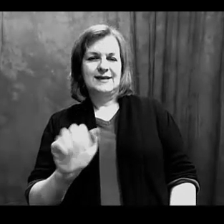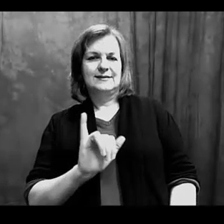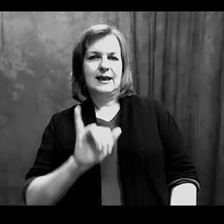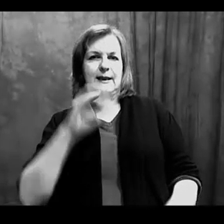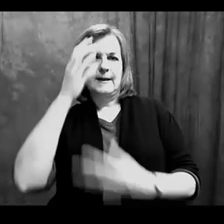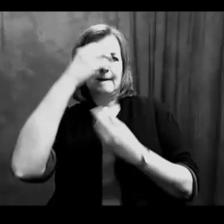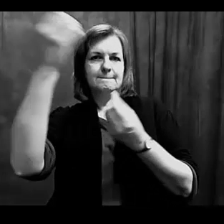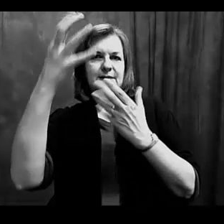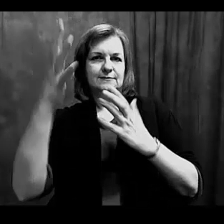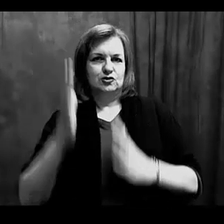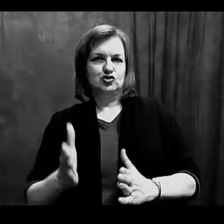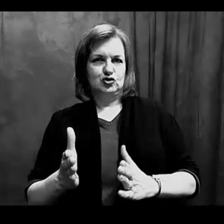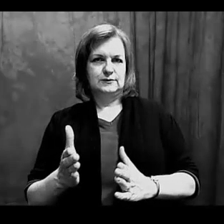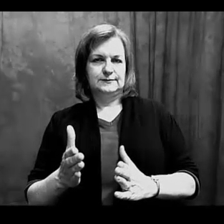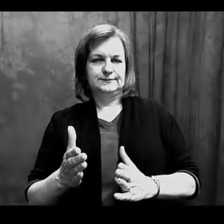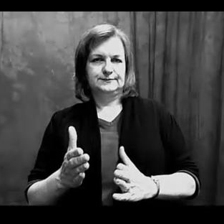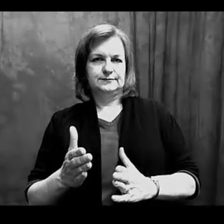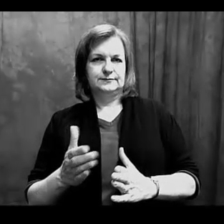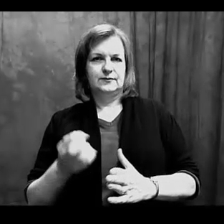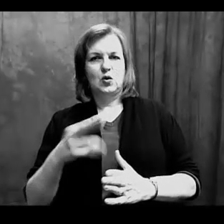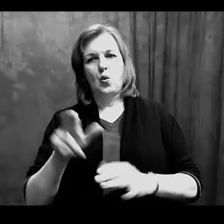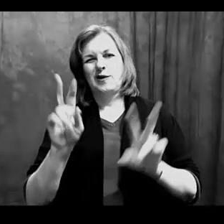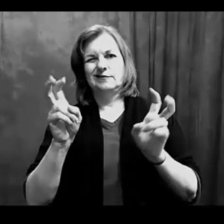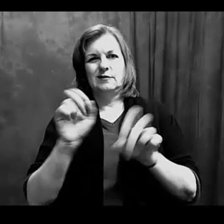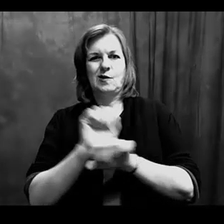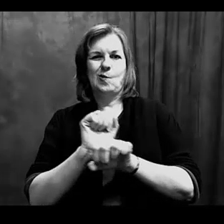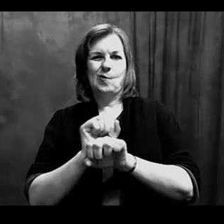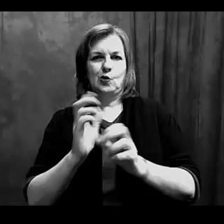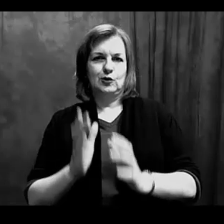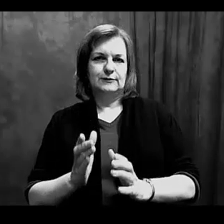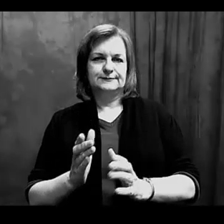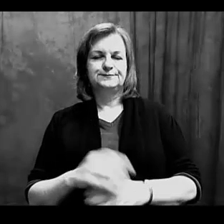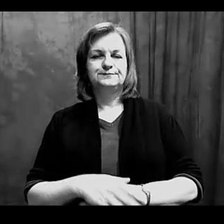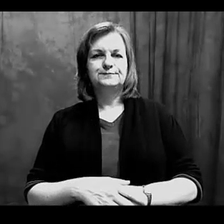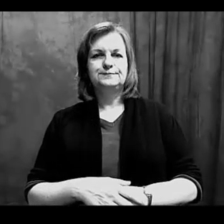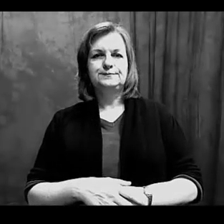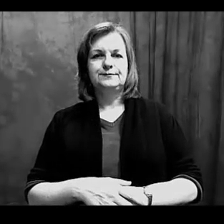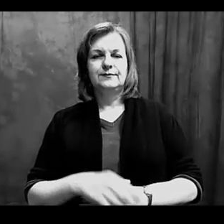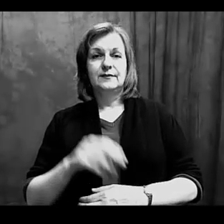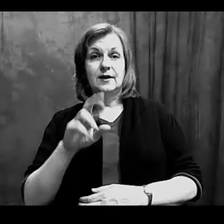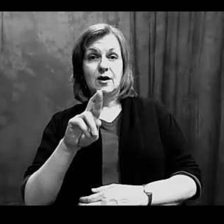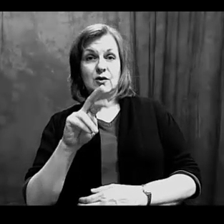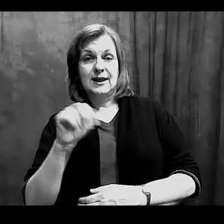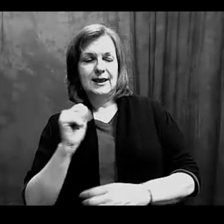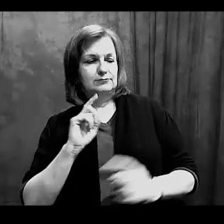so we get those hydrogen bonds A's and T's pair up C's and G's pair up when we talk